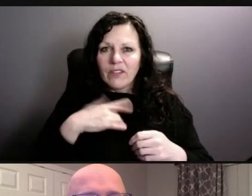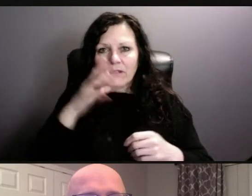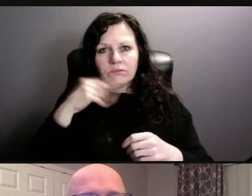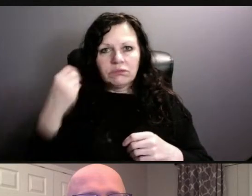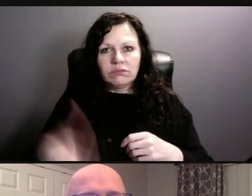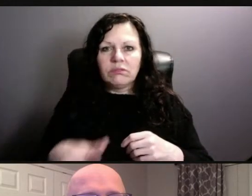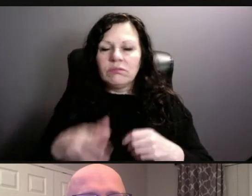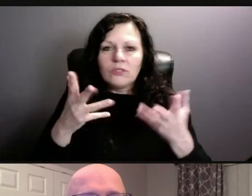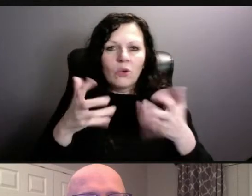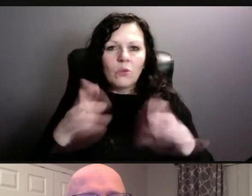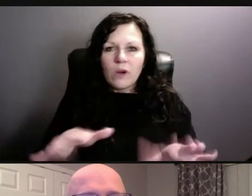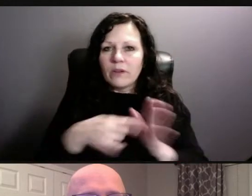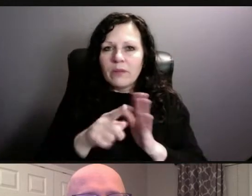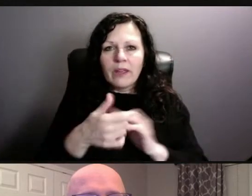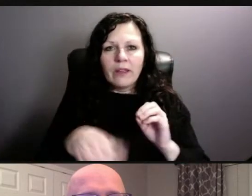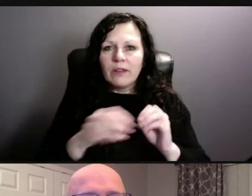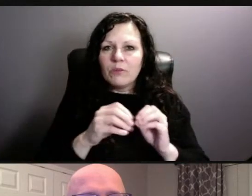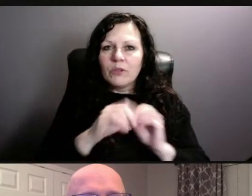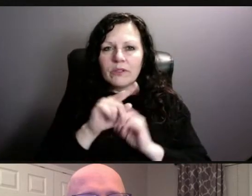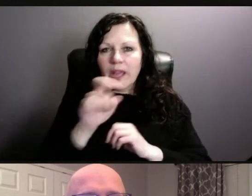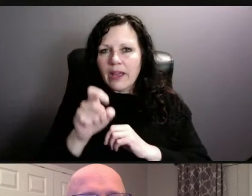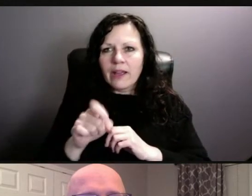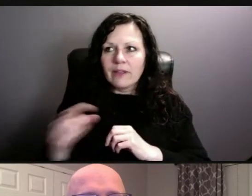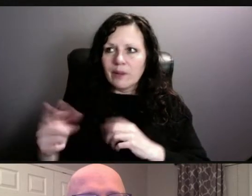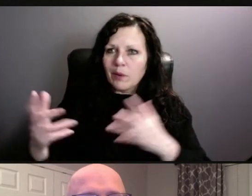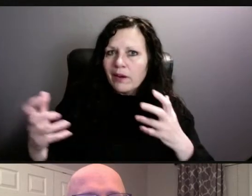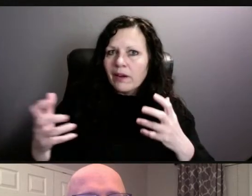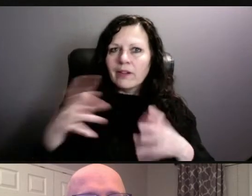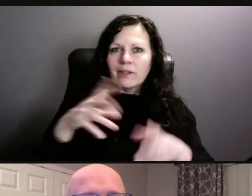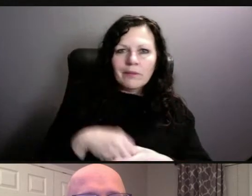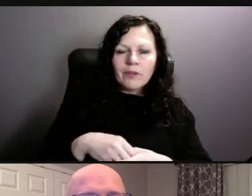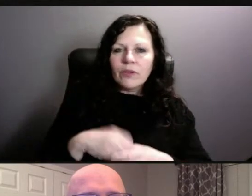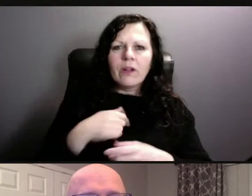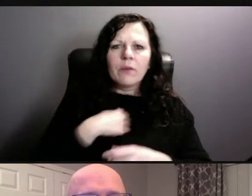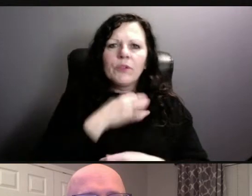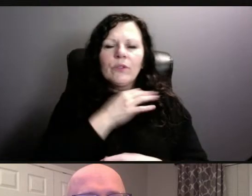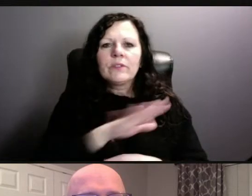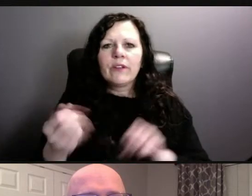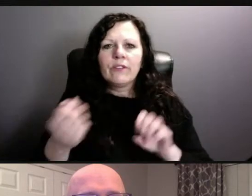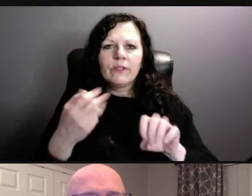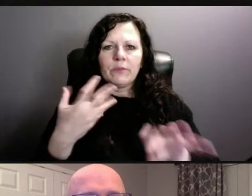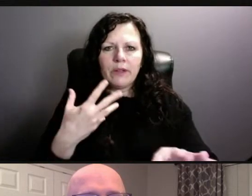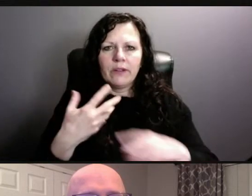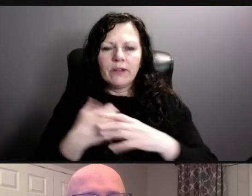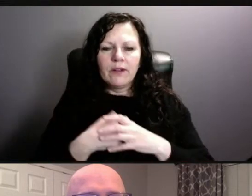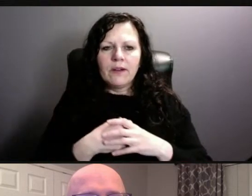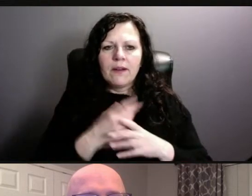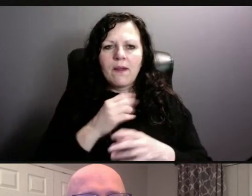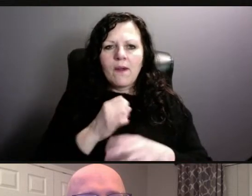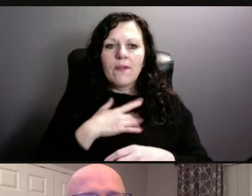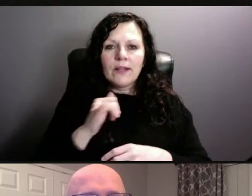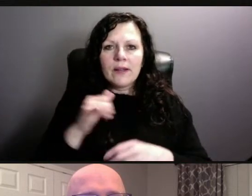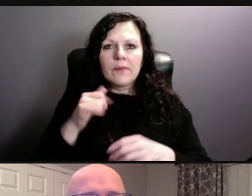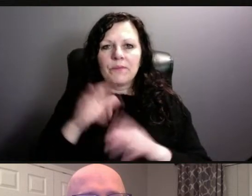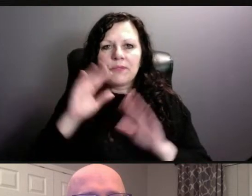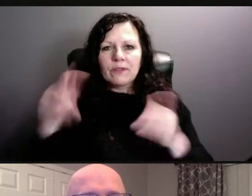HOUR BOND LIKE ARE THEY DONE WITH PAYING FOR TAXES AND NEW